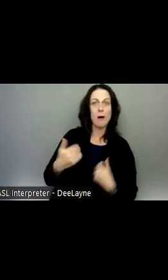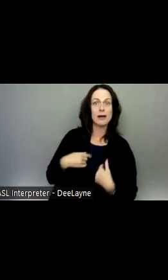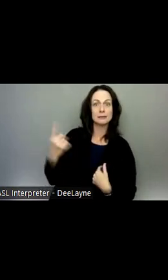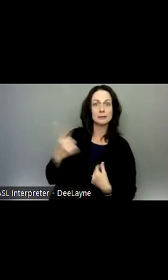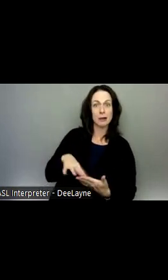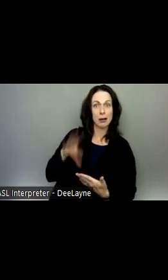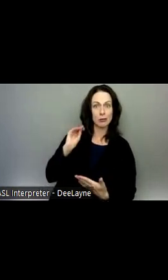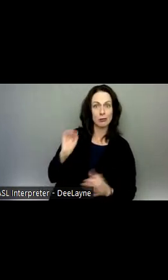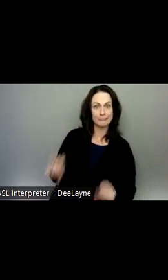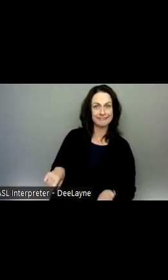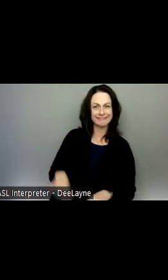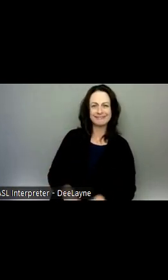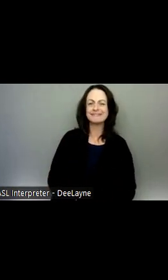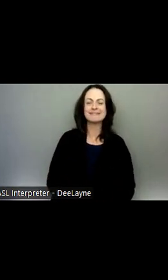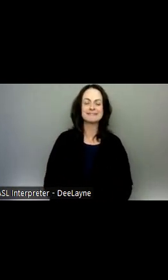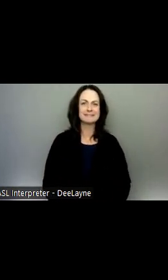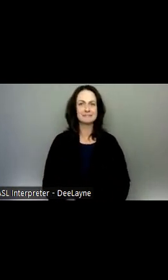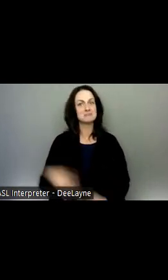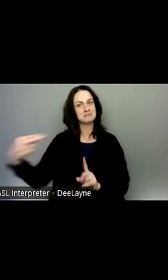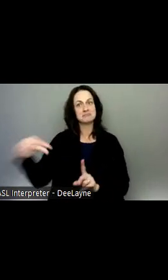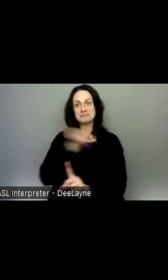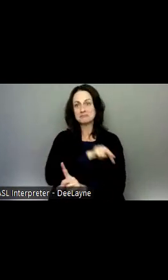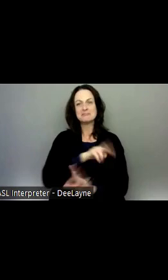So in one way or another, each of these word pairings